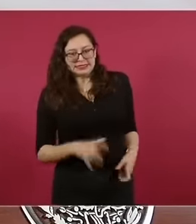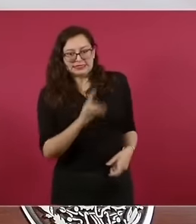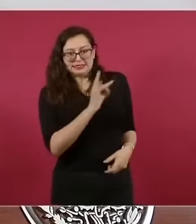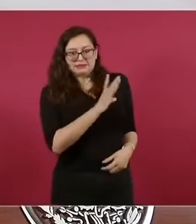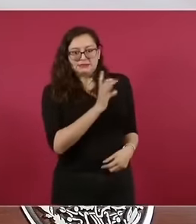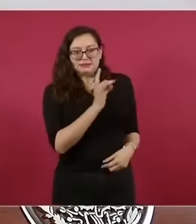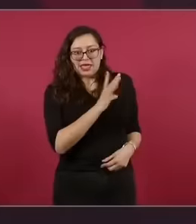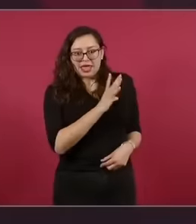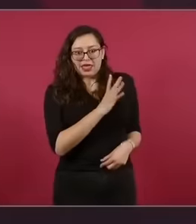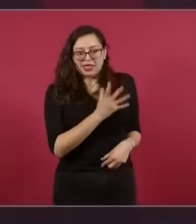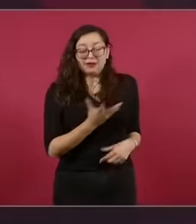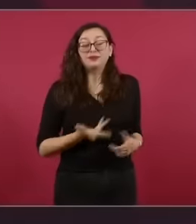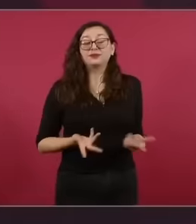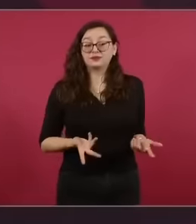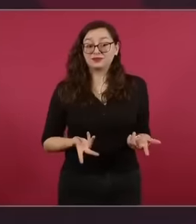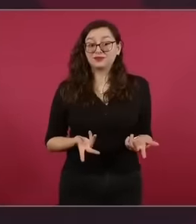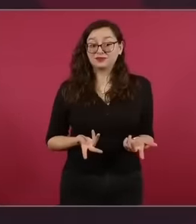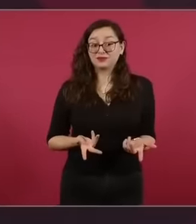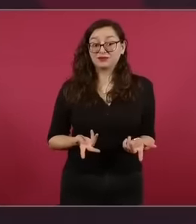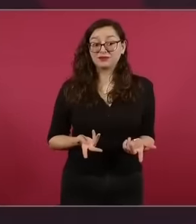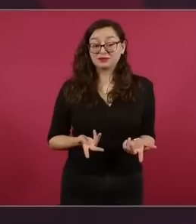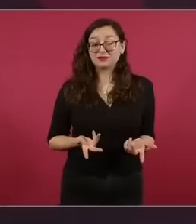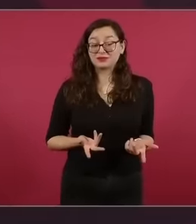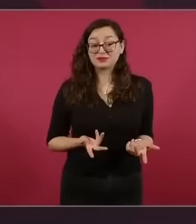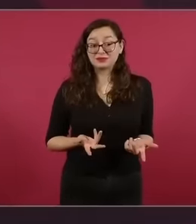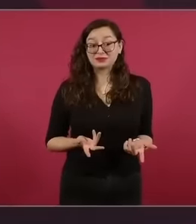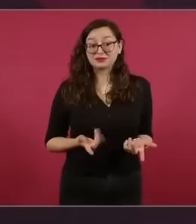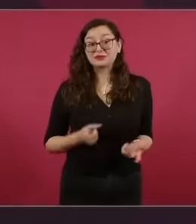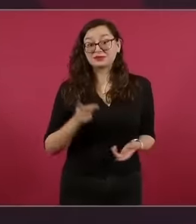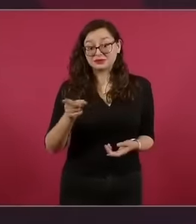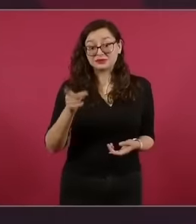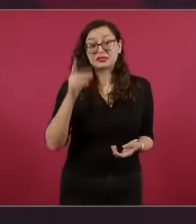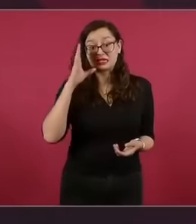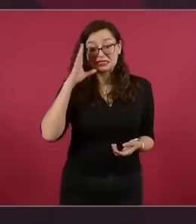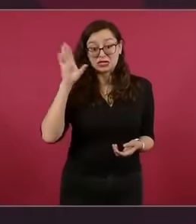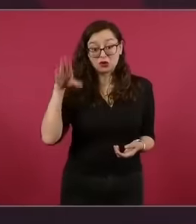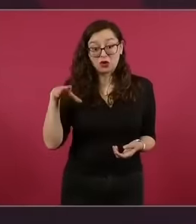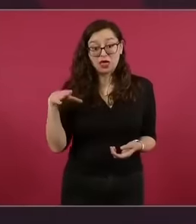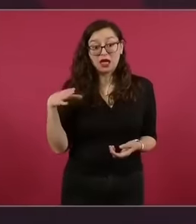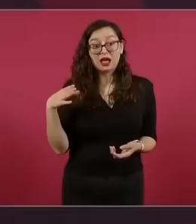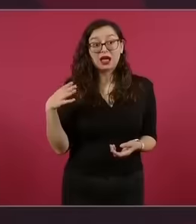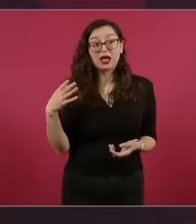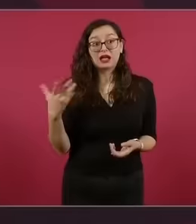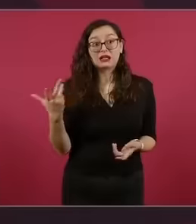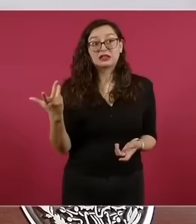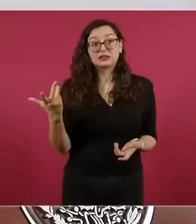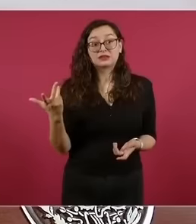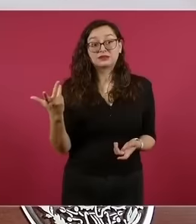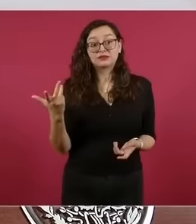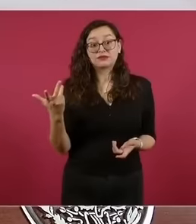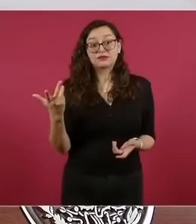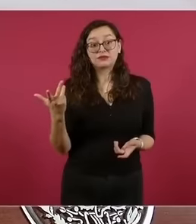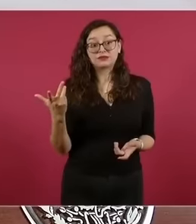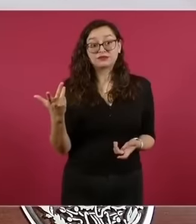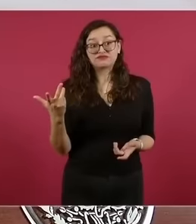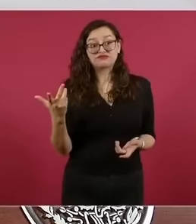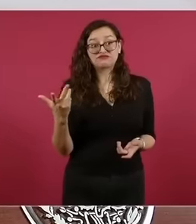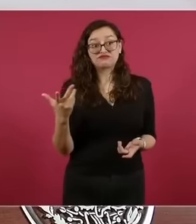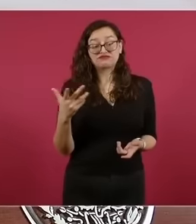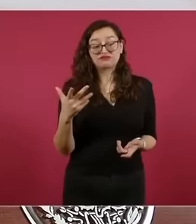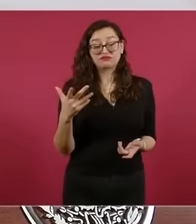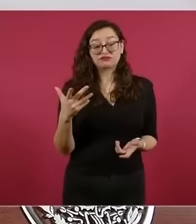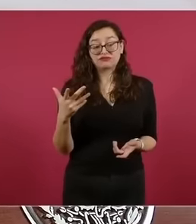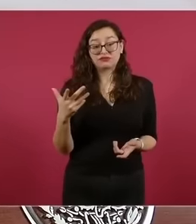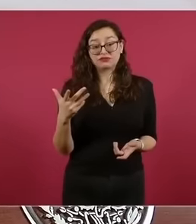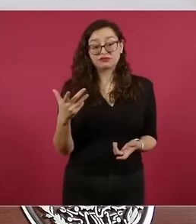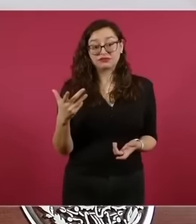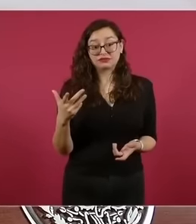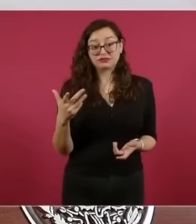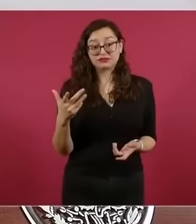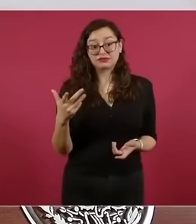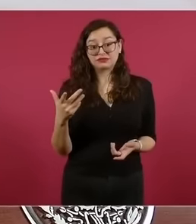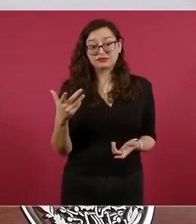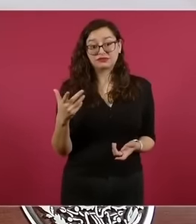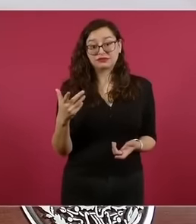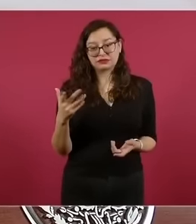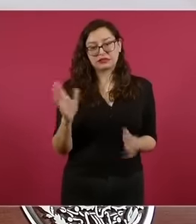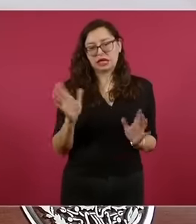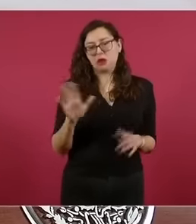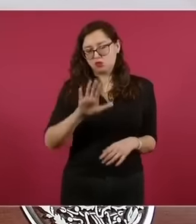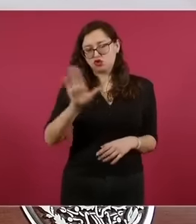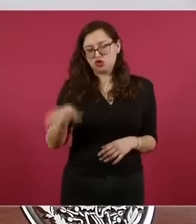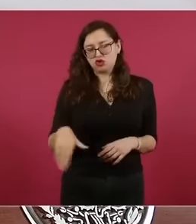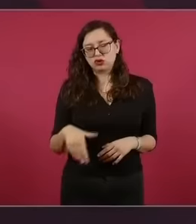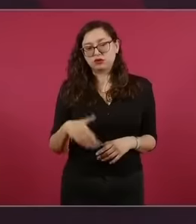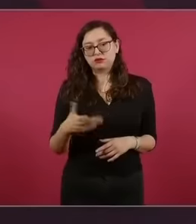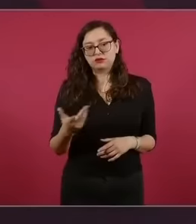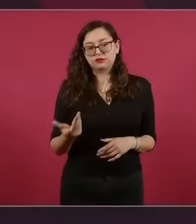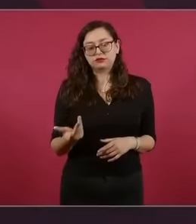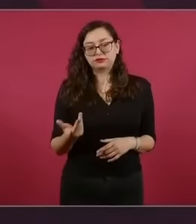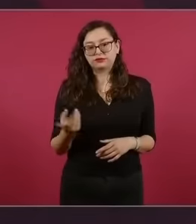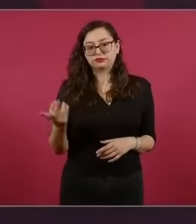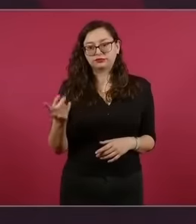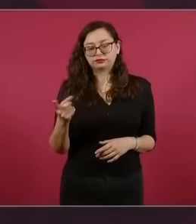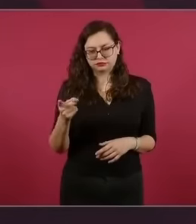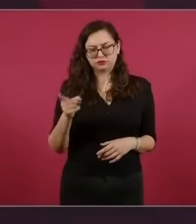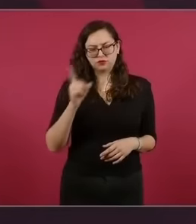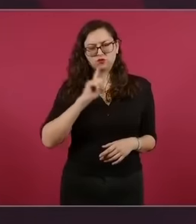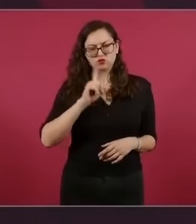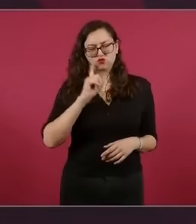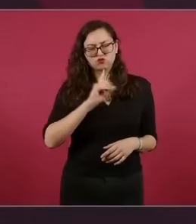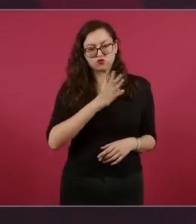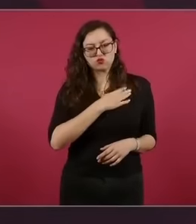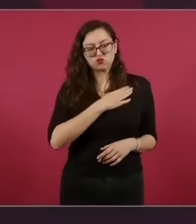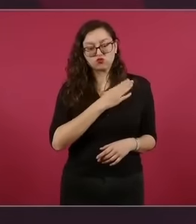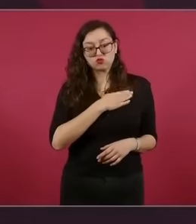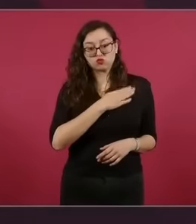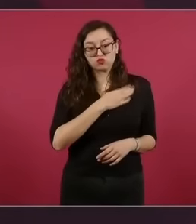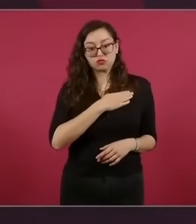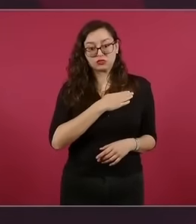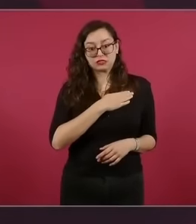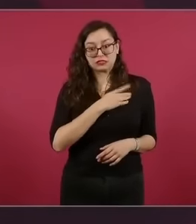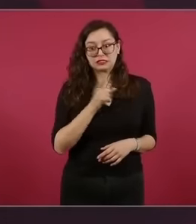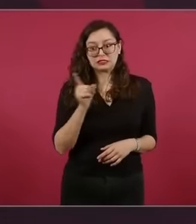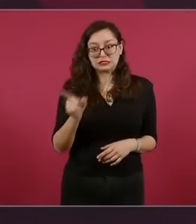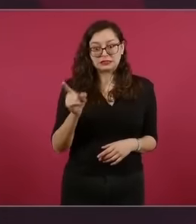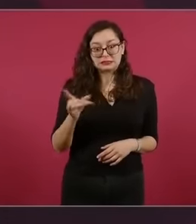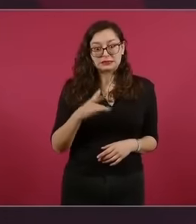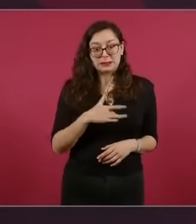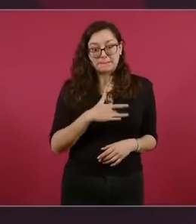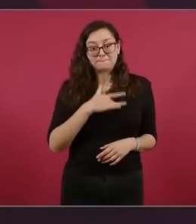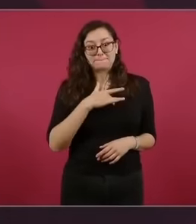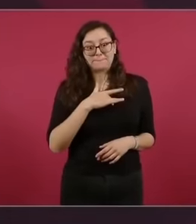this, the wife of the late Colosio, who is also a very good person, had to get into the